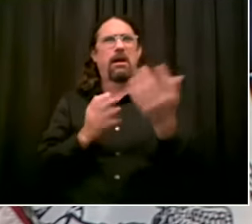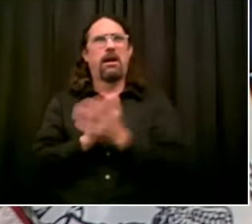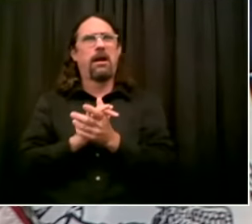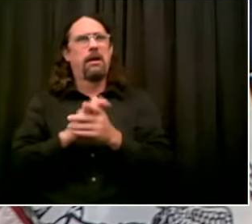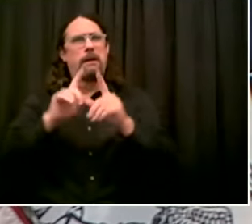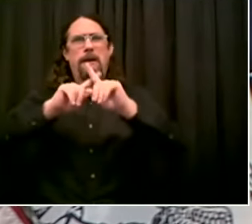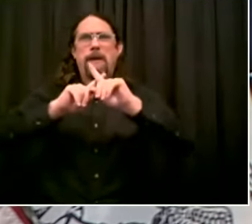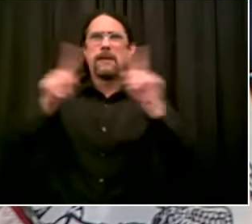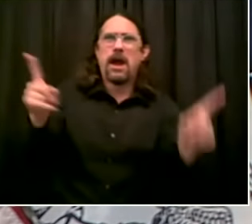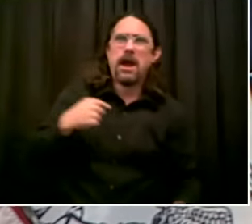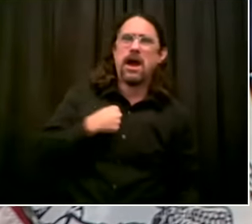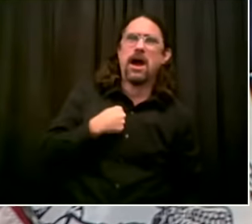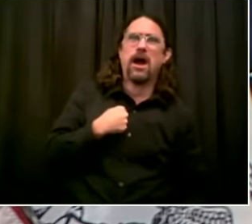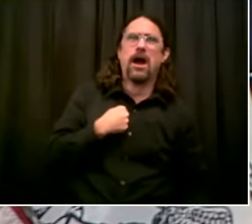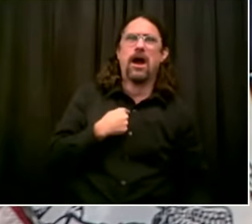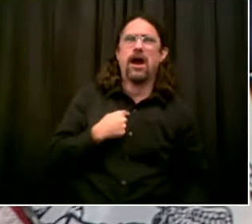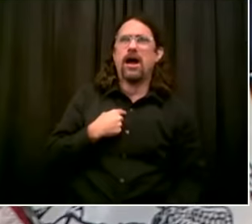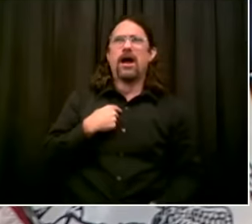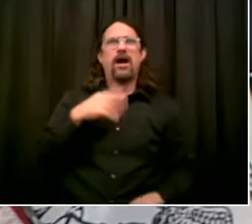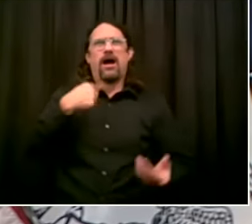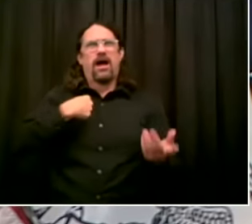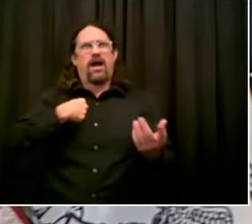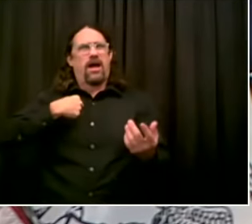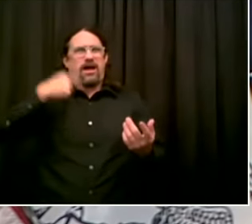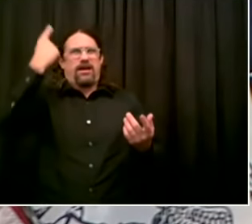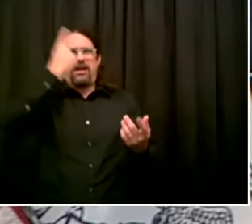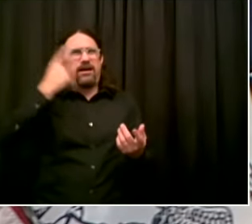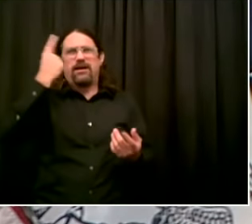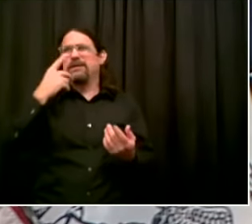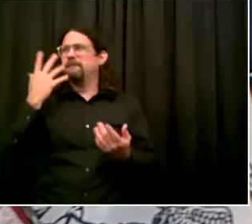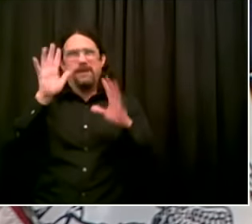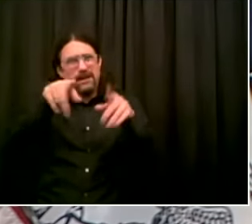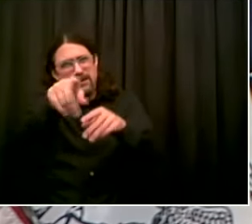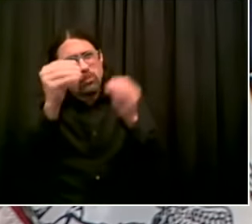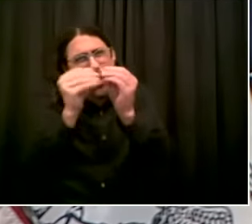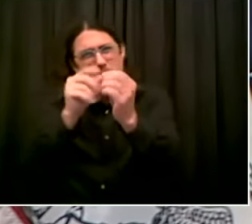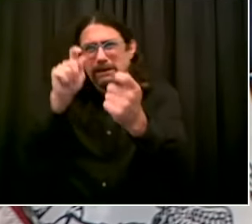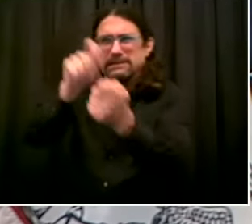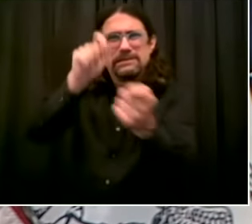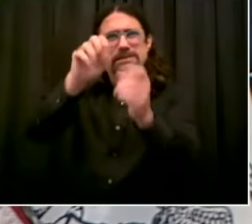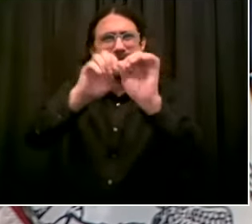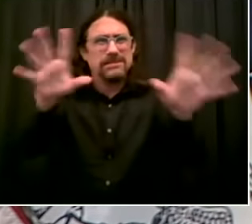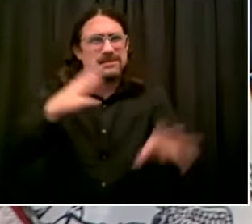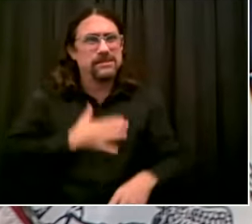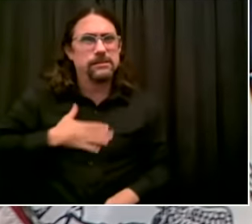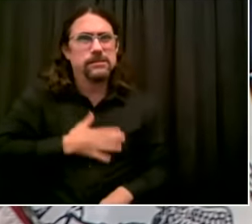TIMTE HEER IS A